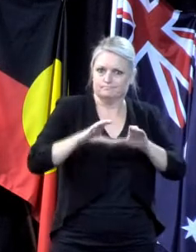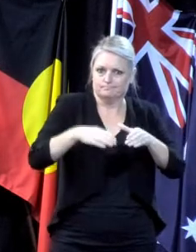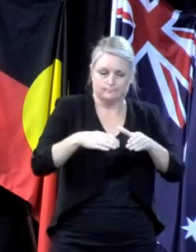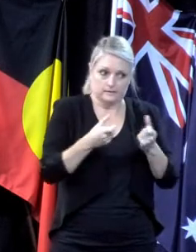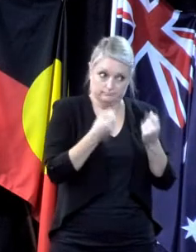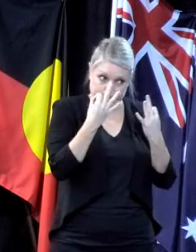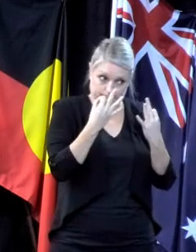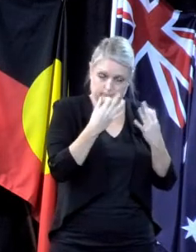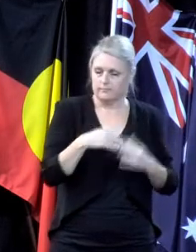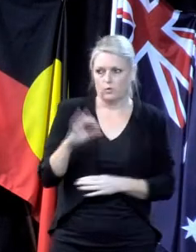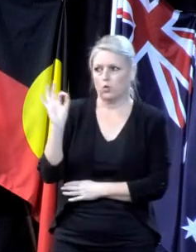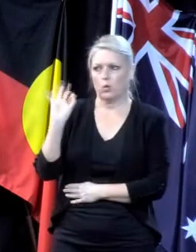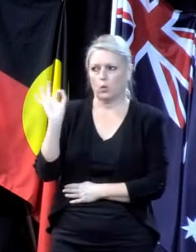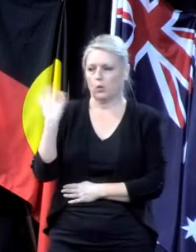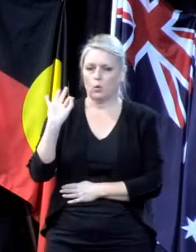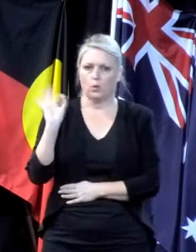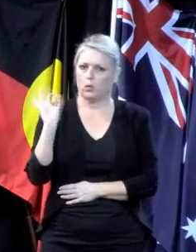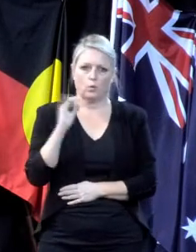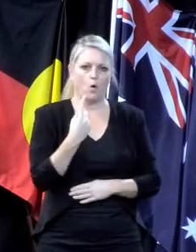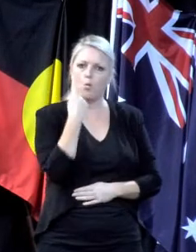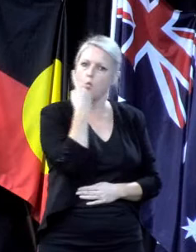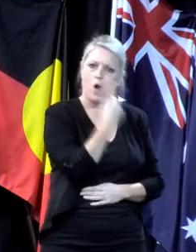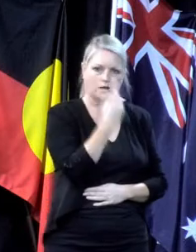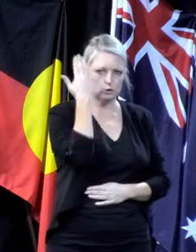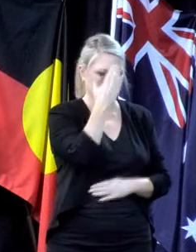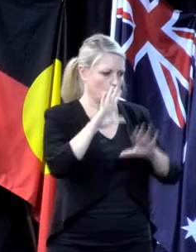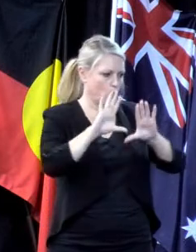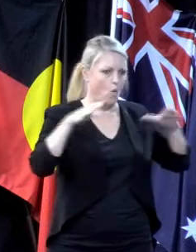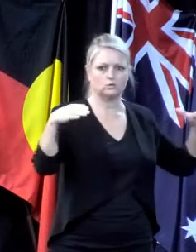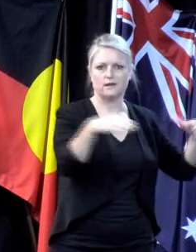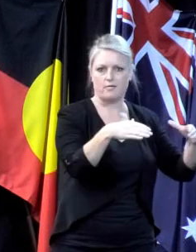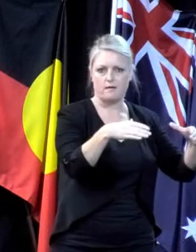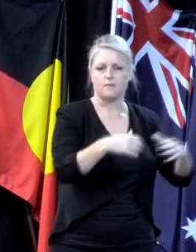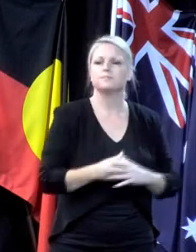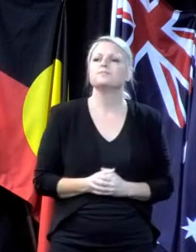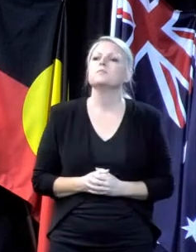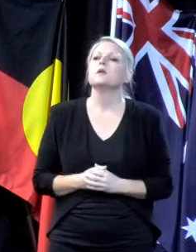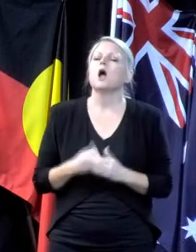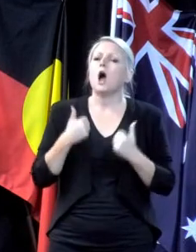OK, just so, we're still getting familiar with all the terminology. So, in brief terms, what's an SEP?